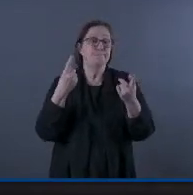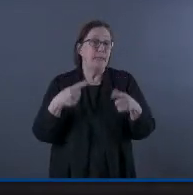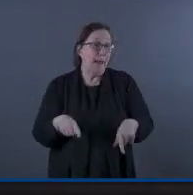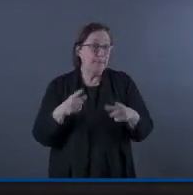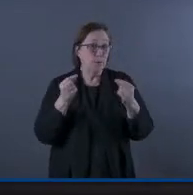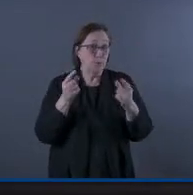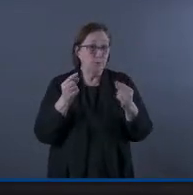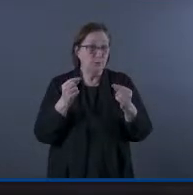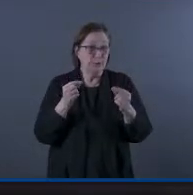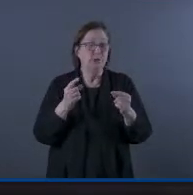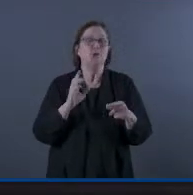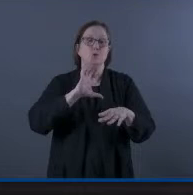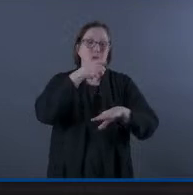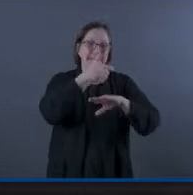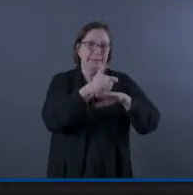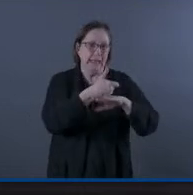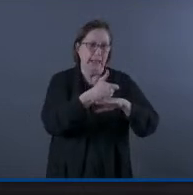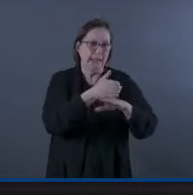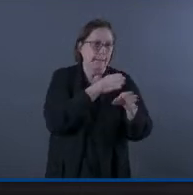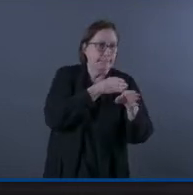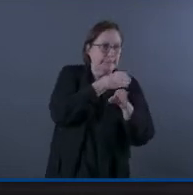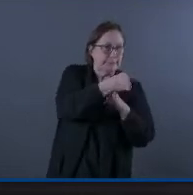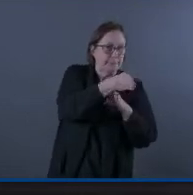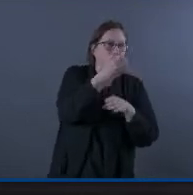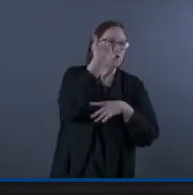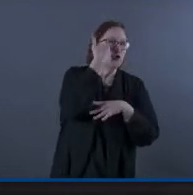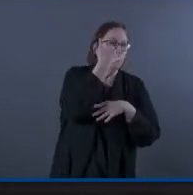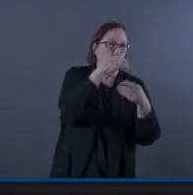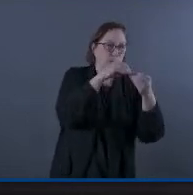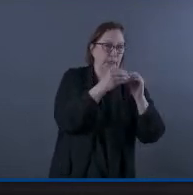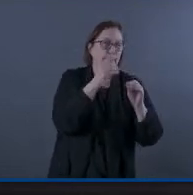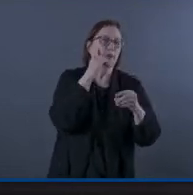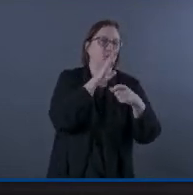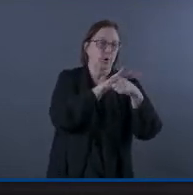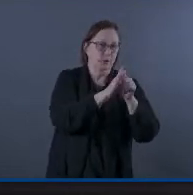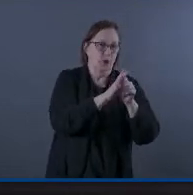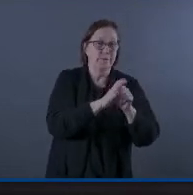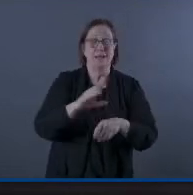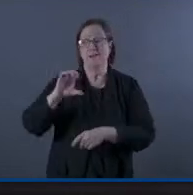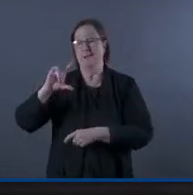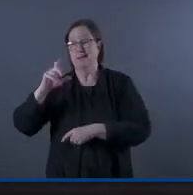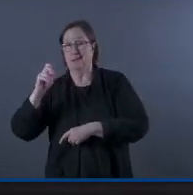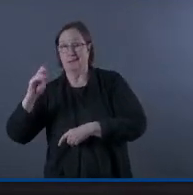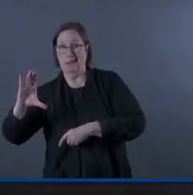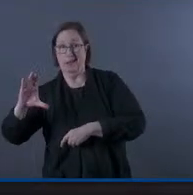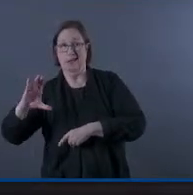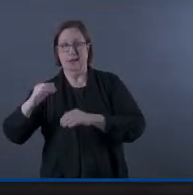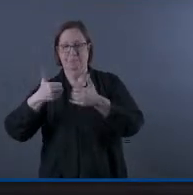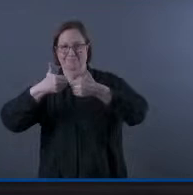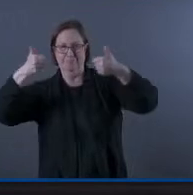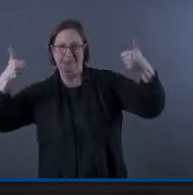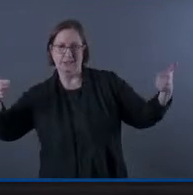from our regular lines. So our regular clinic should be as easily accessible now as they ever are.